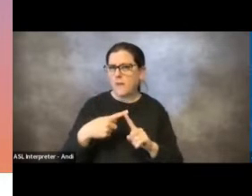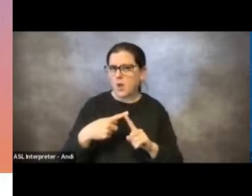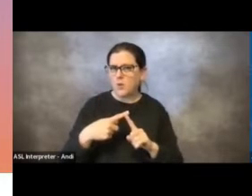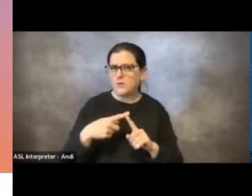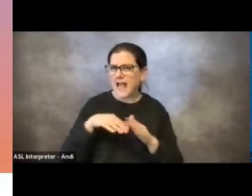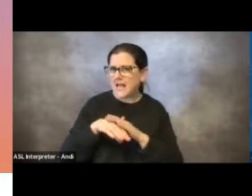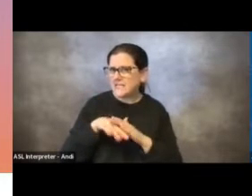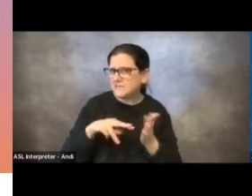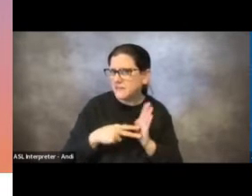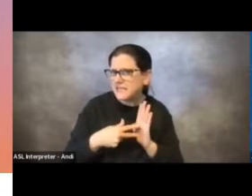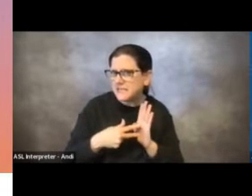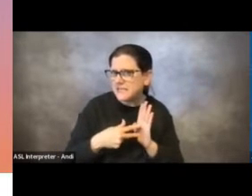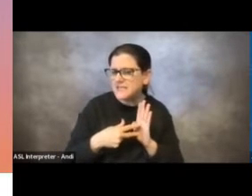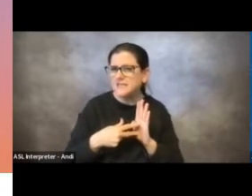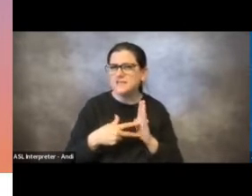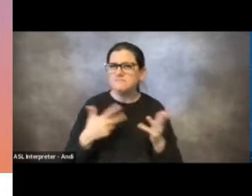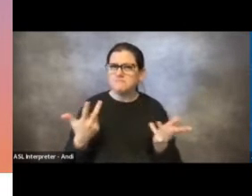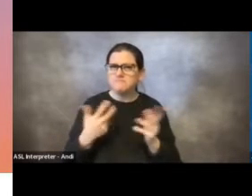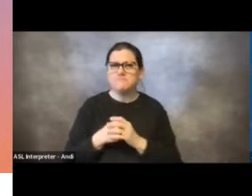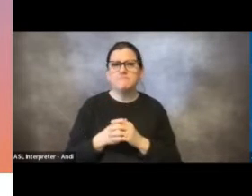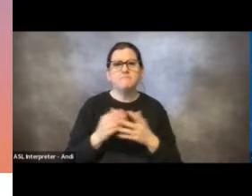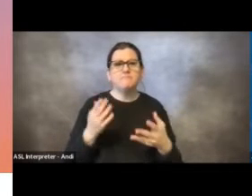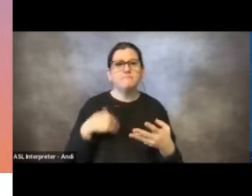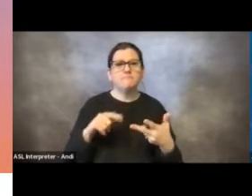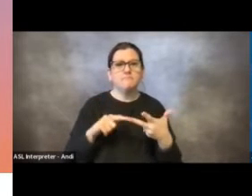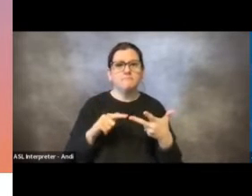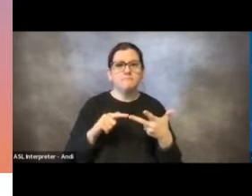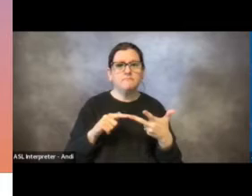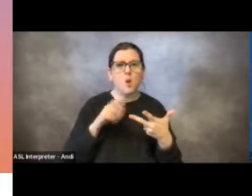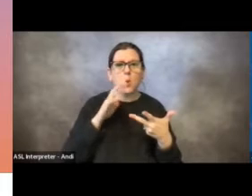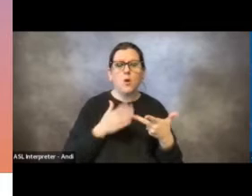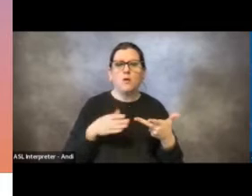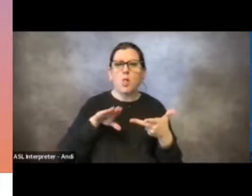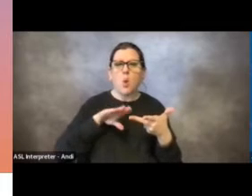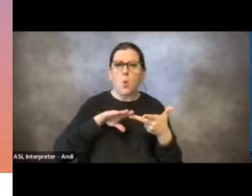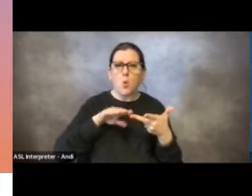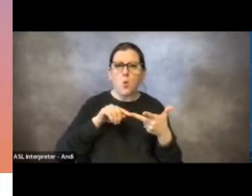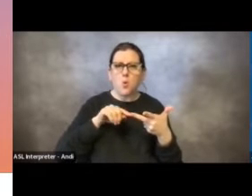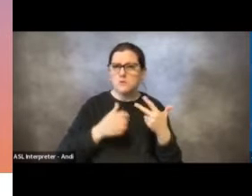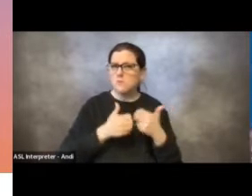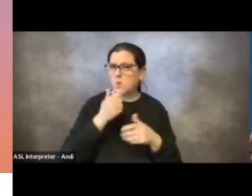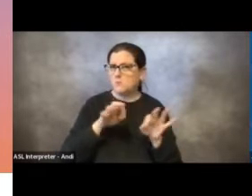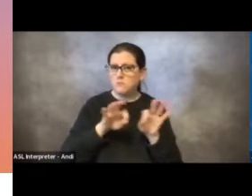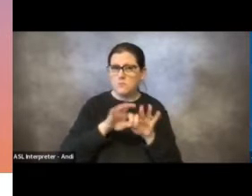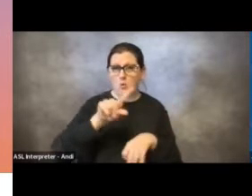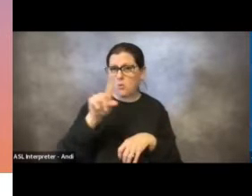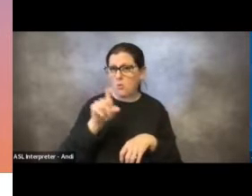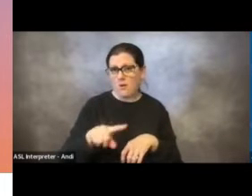mean, when you say no, wrong door? And then finally, I'm gonna close, probably with the most important question that all the speakers really today have